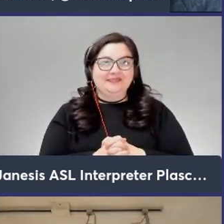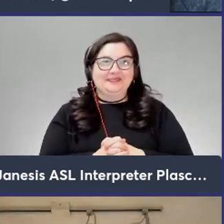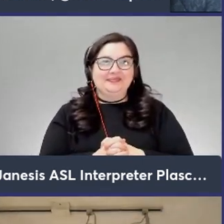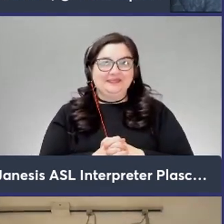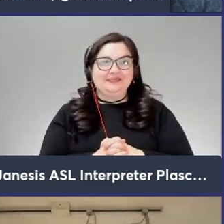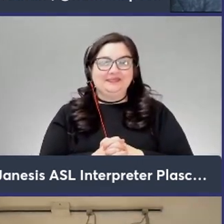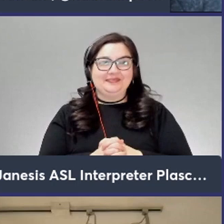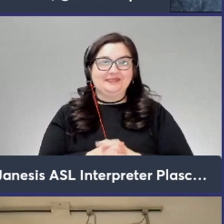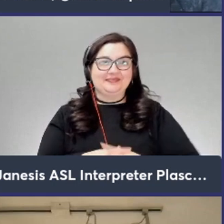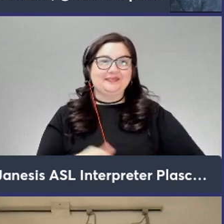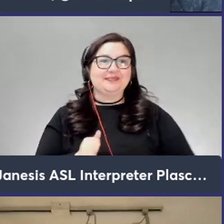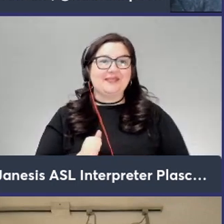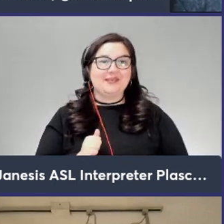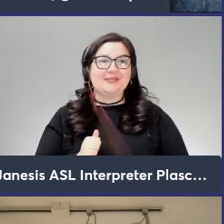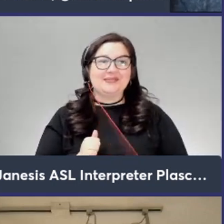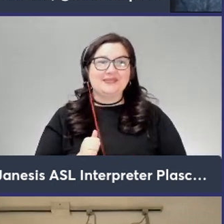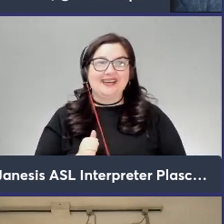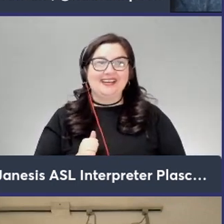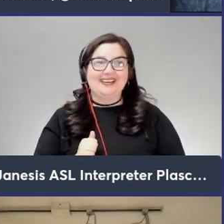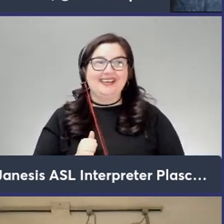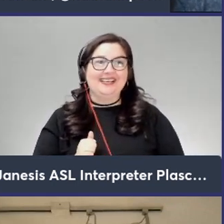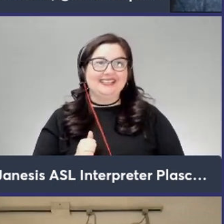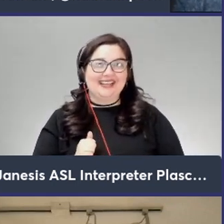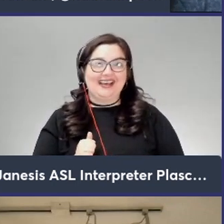Maybe Google has some pictures.